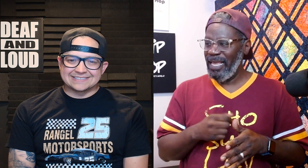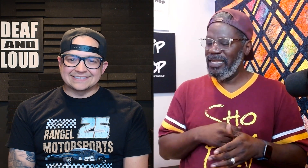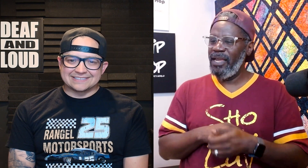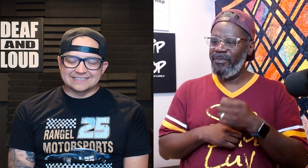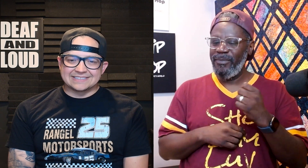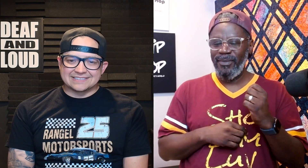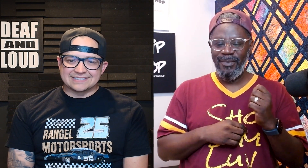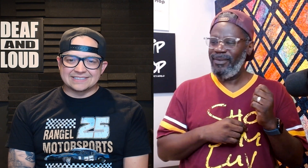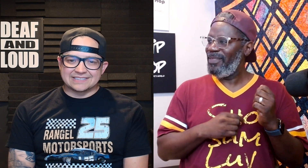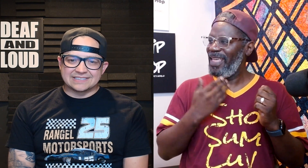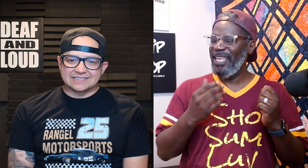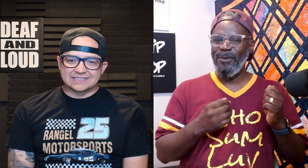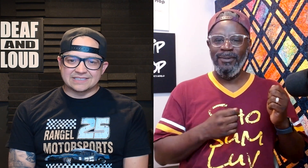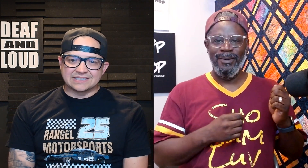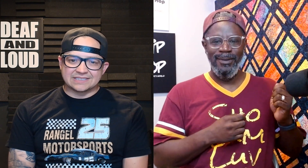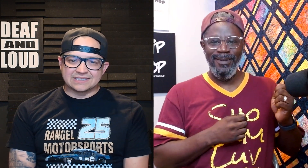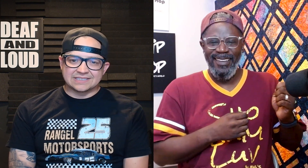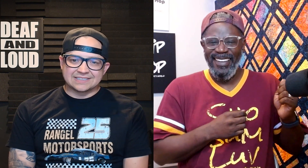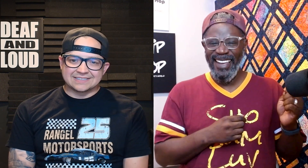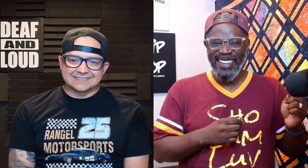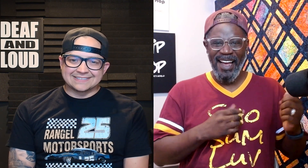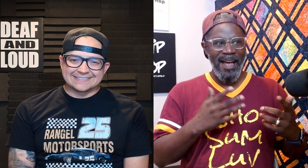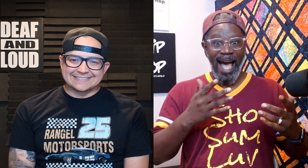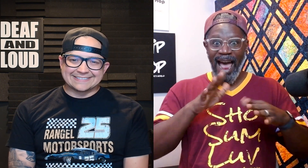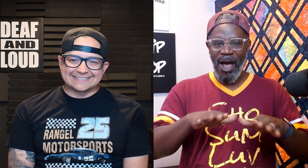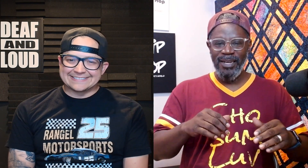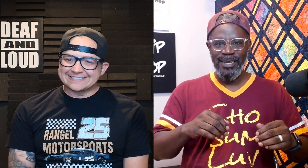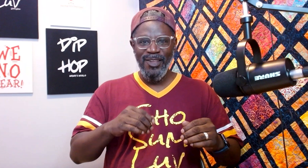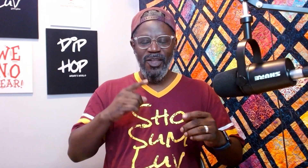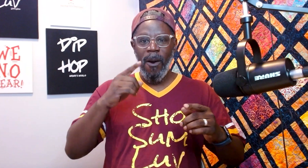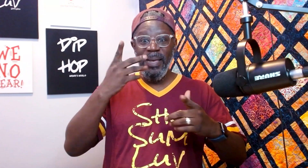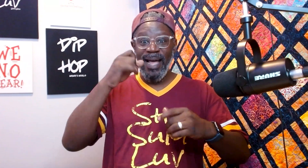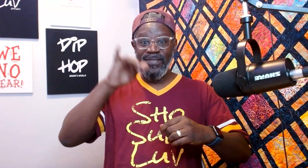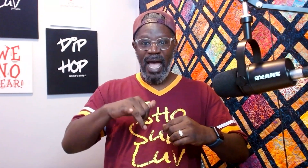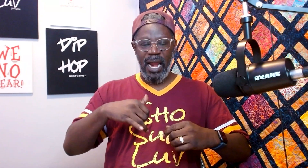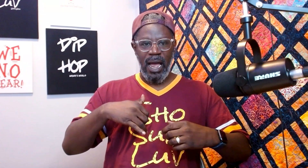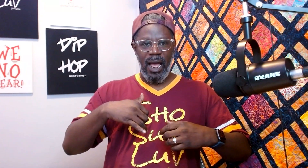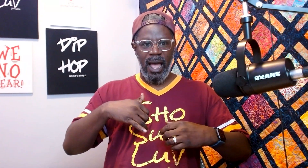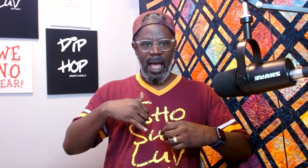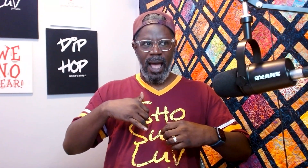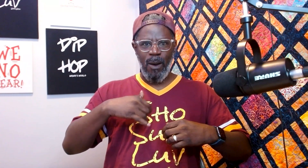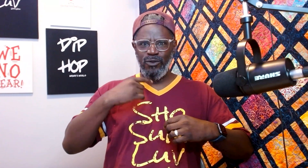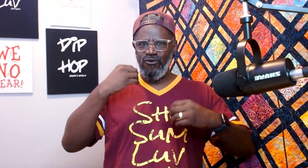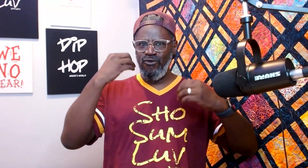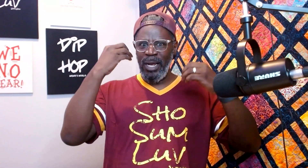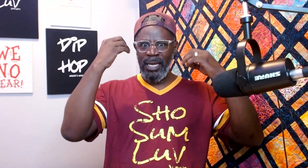He said, "Thank you." So I lost. So because of that, I was really